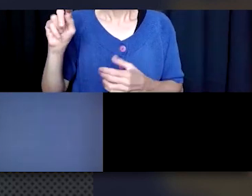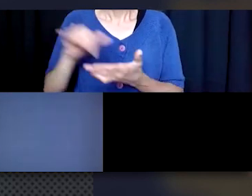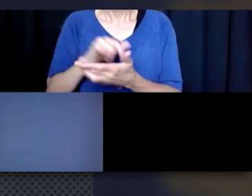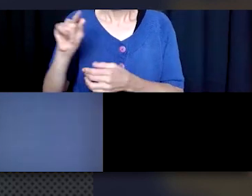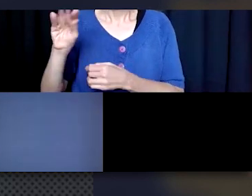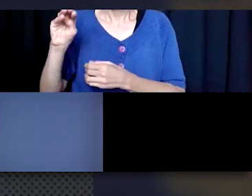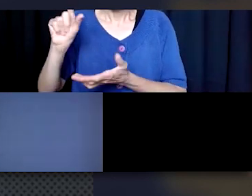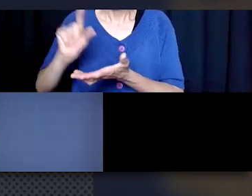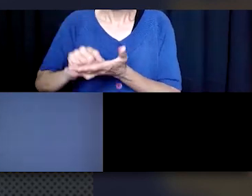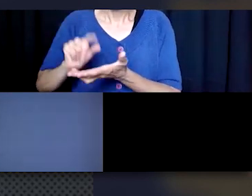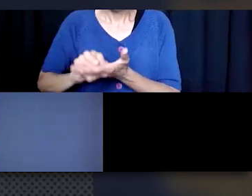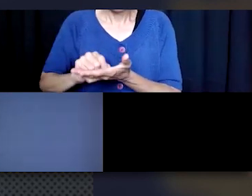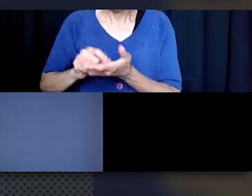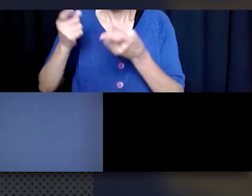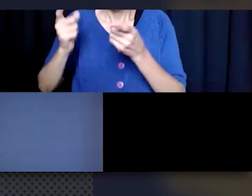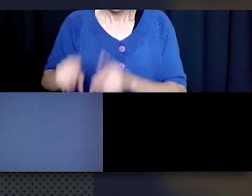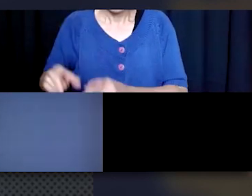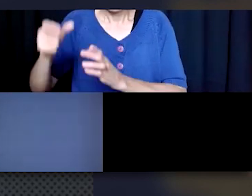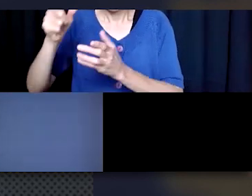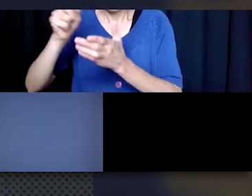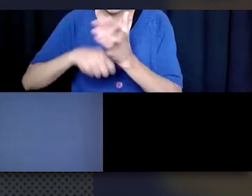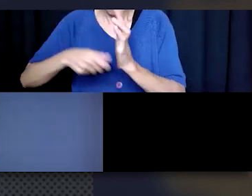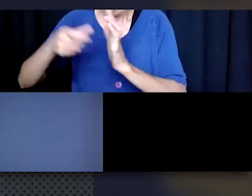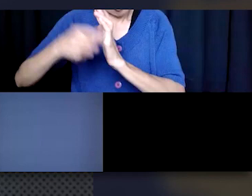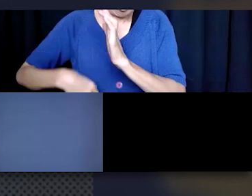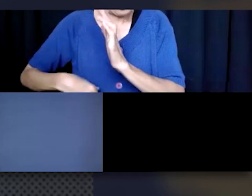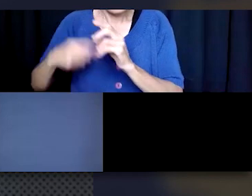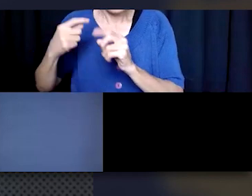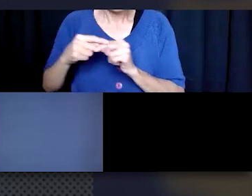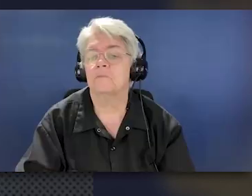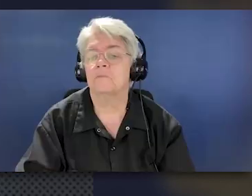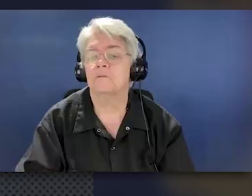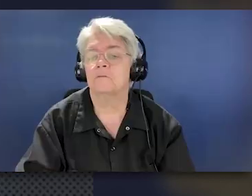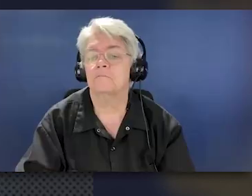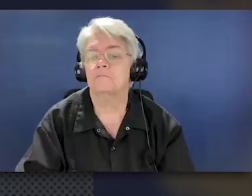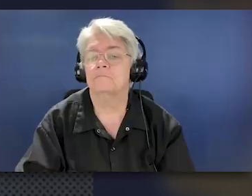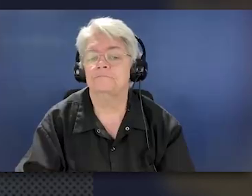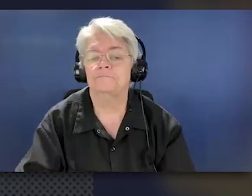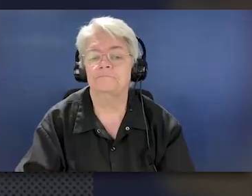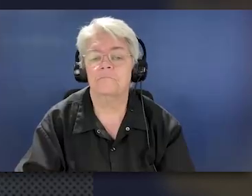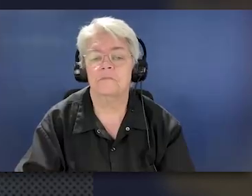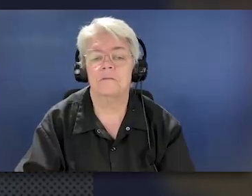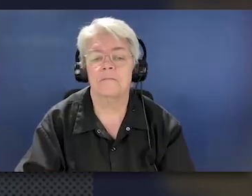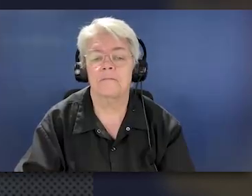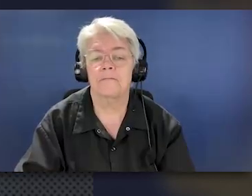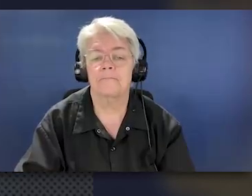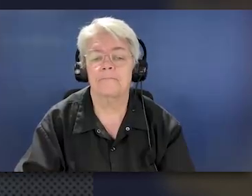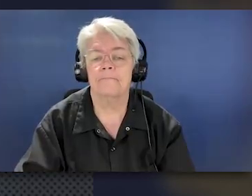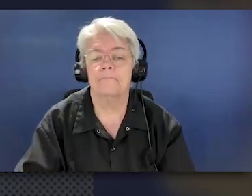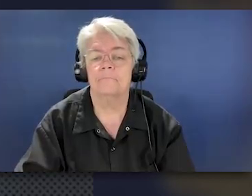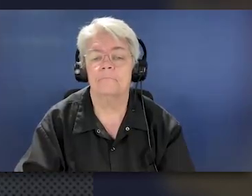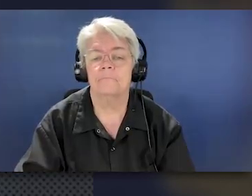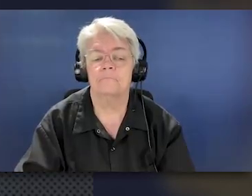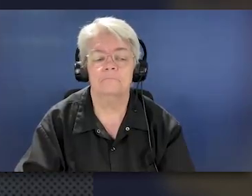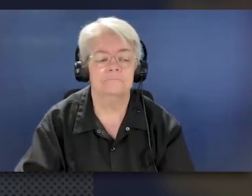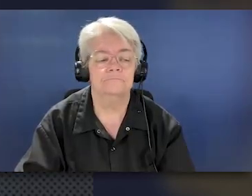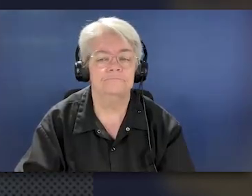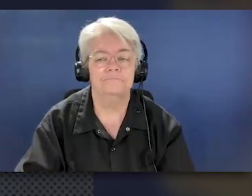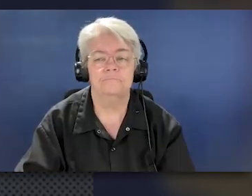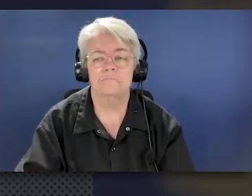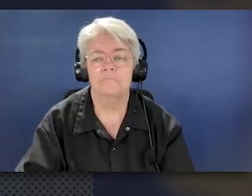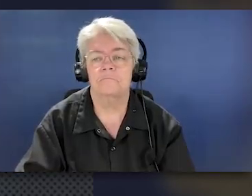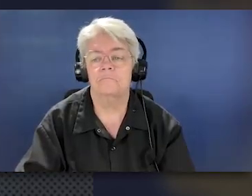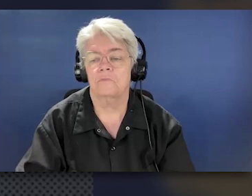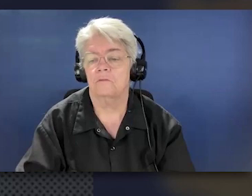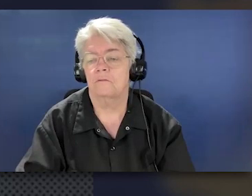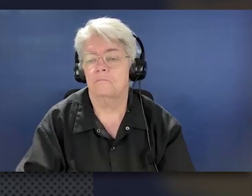article on this little grassroots Canadian thing that was about opening courses for free so that